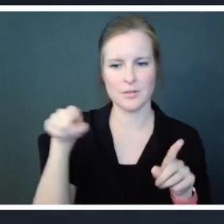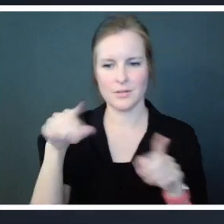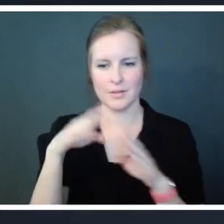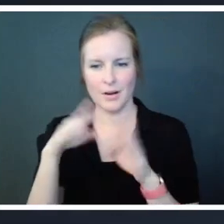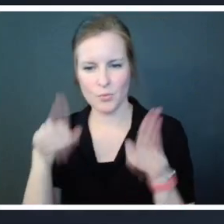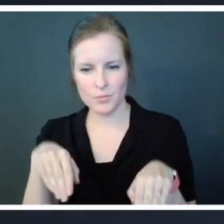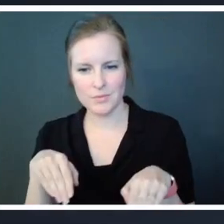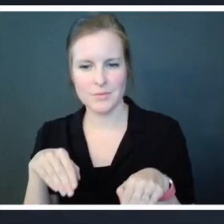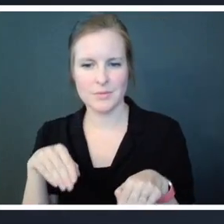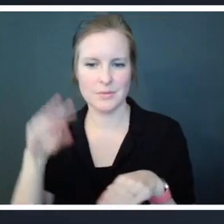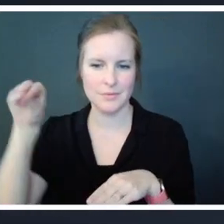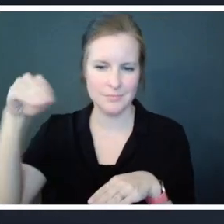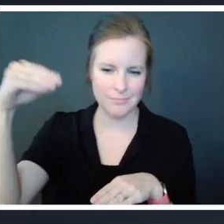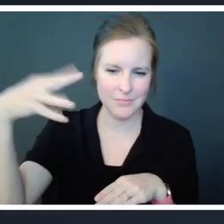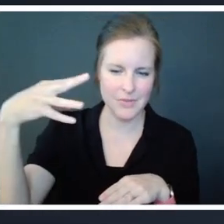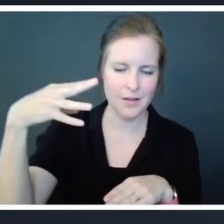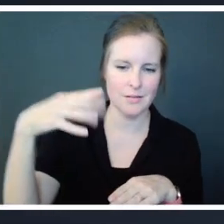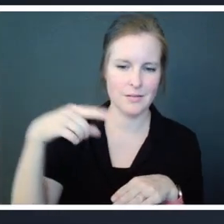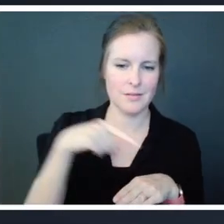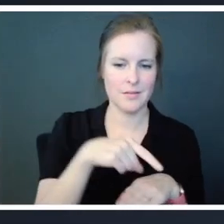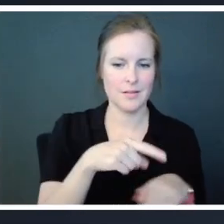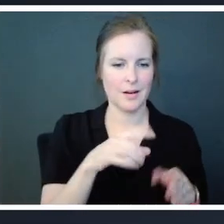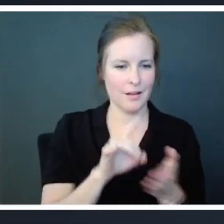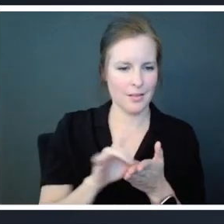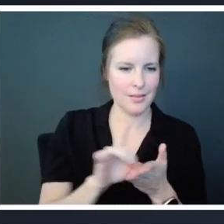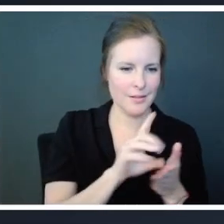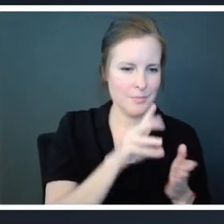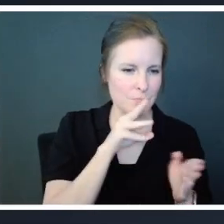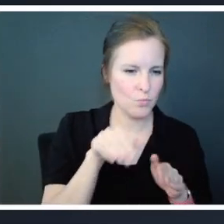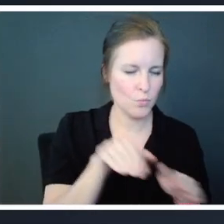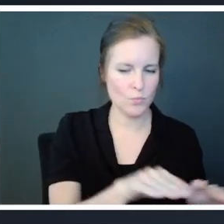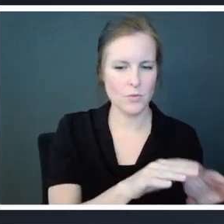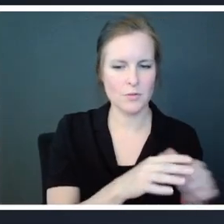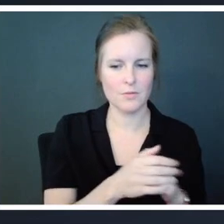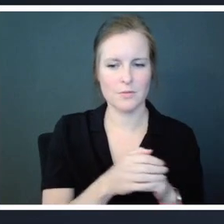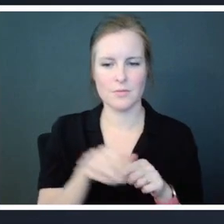and the earth being cleaned in a bathtub. These stamps are intended to resonate with young people